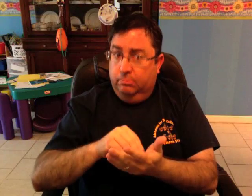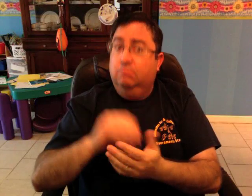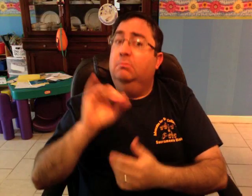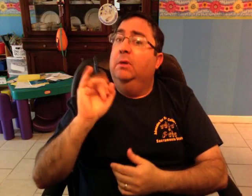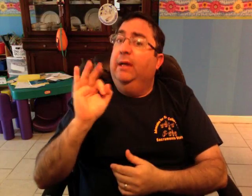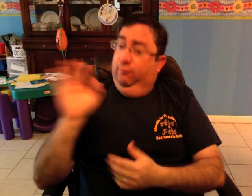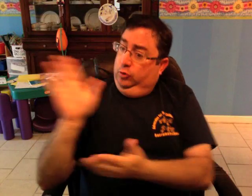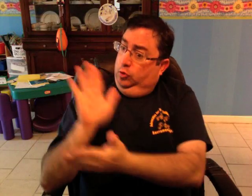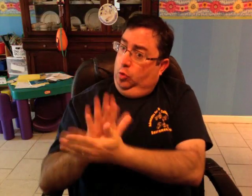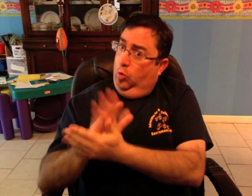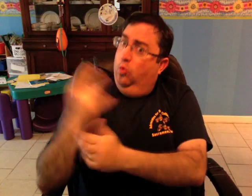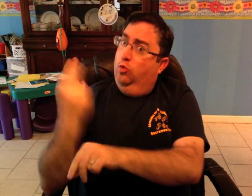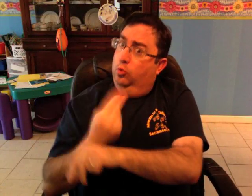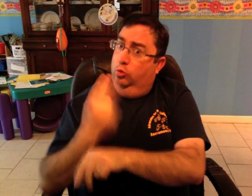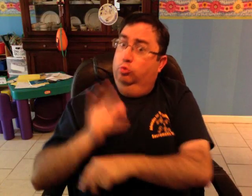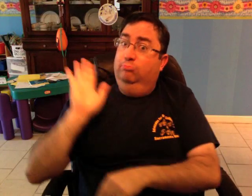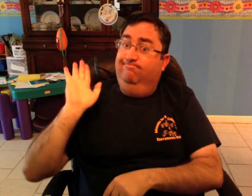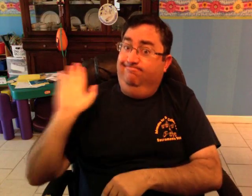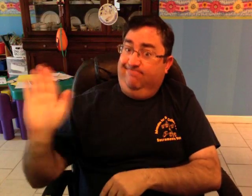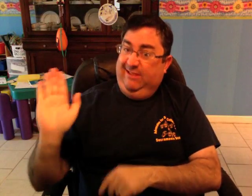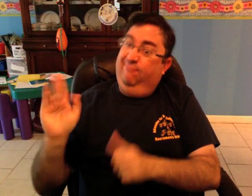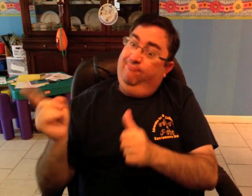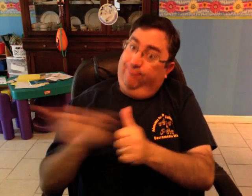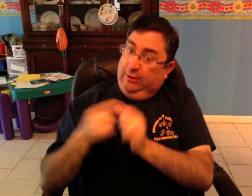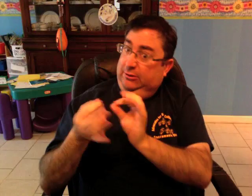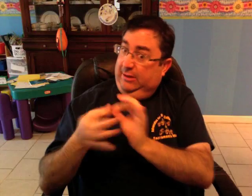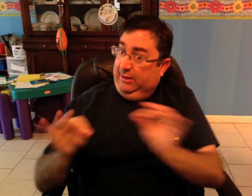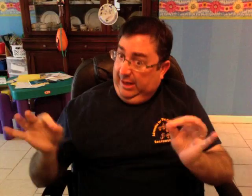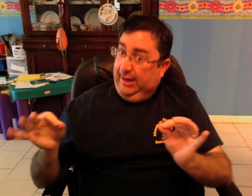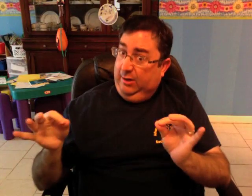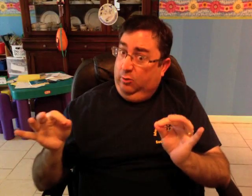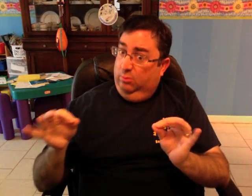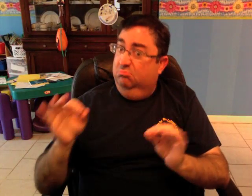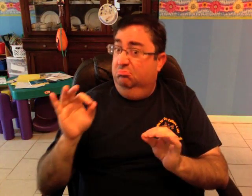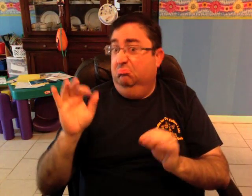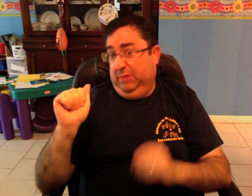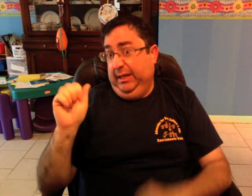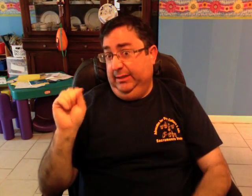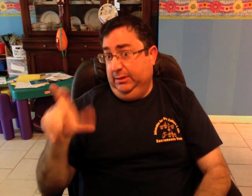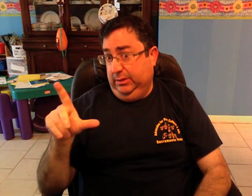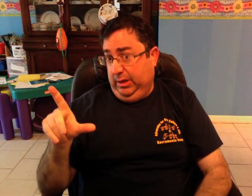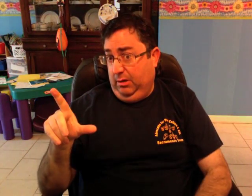if the school uses their first language -- ASL.